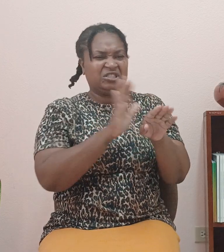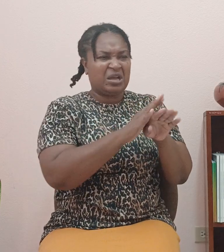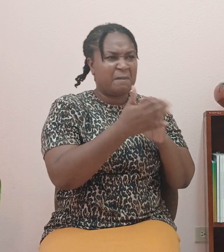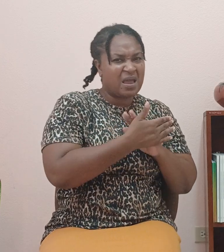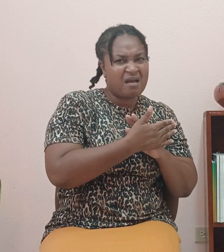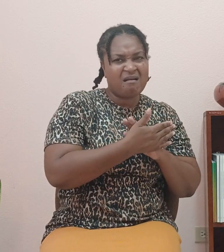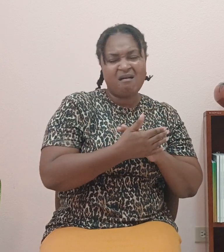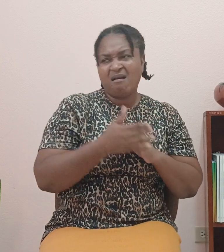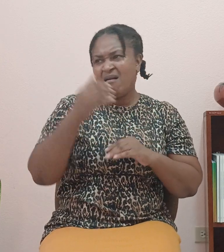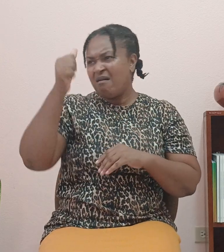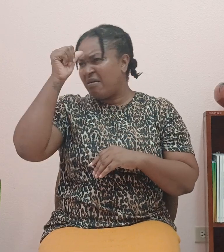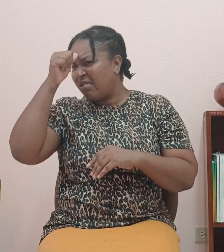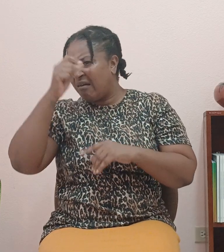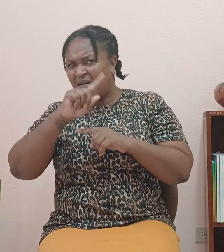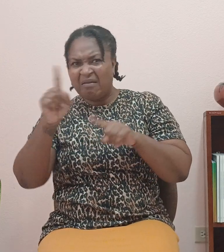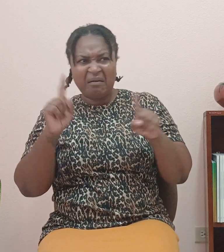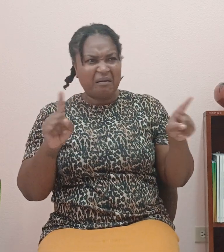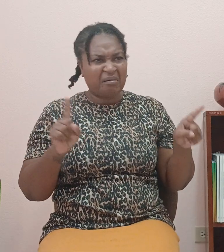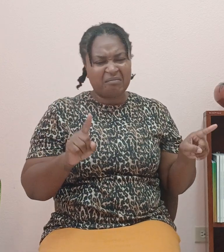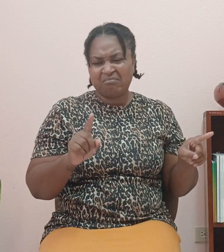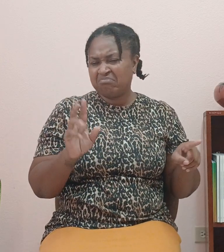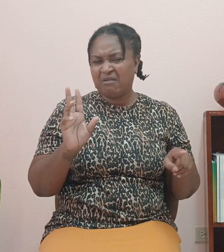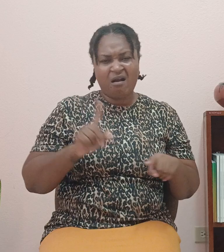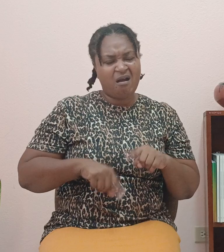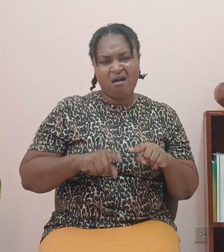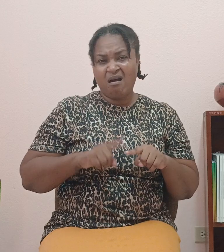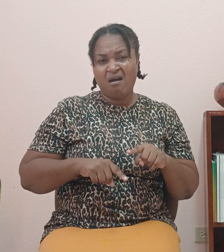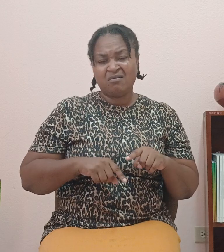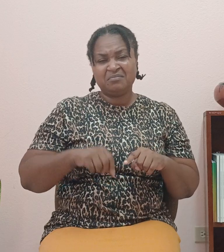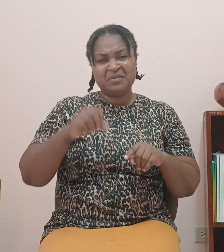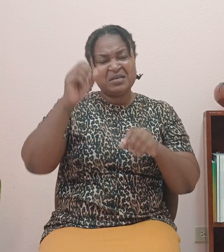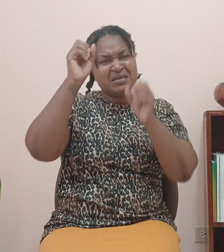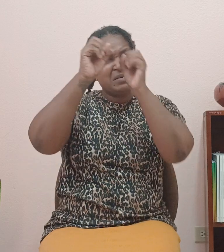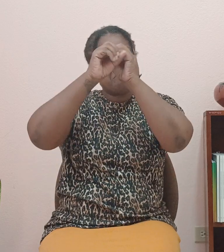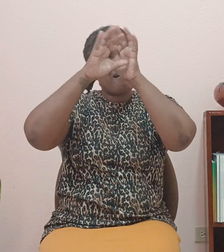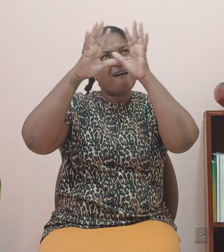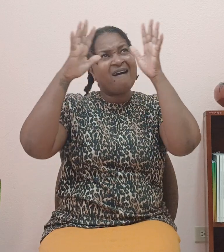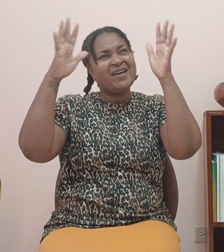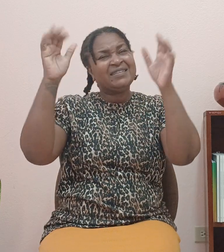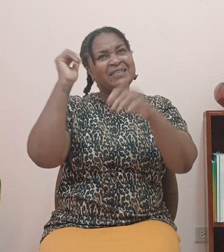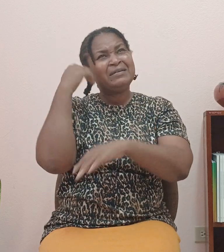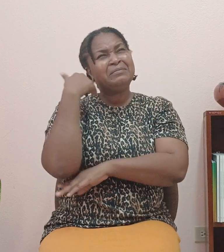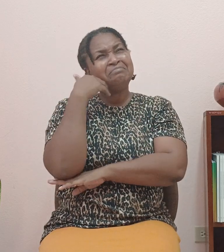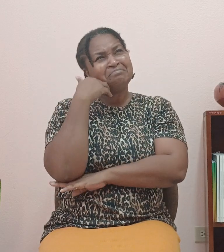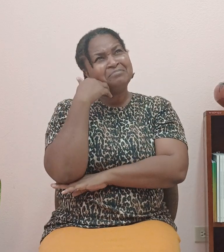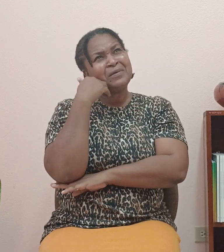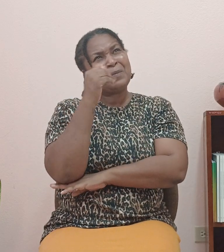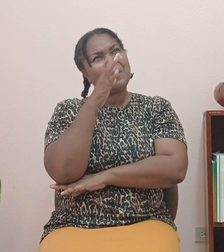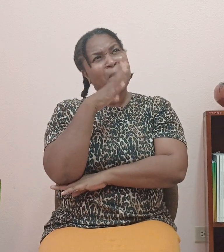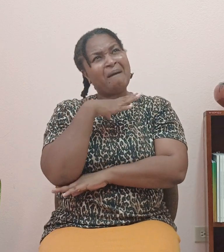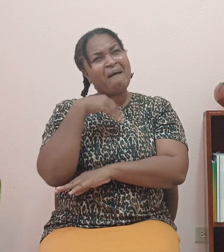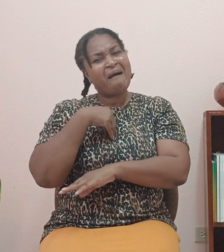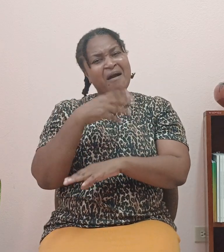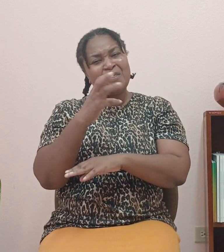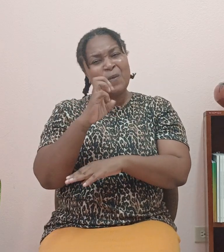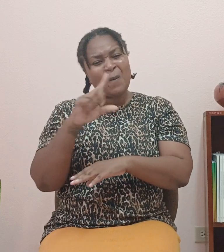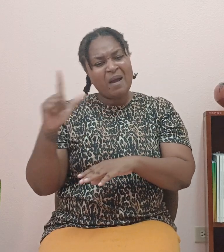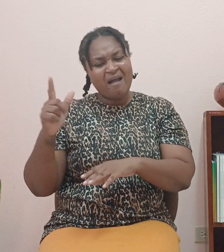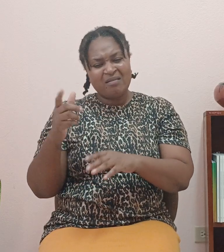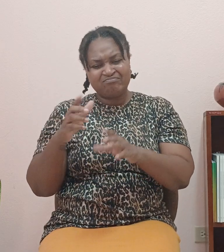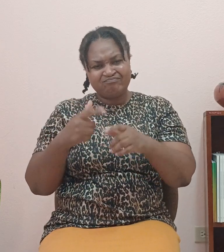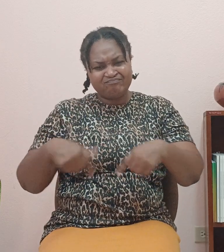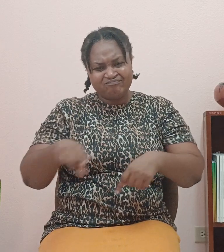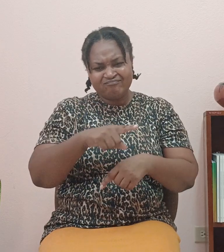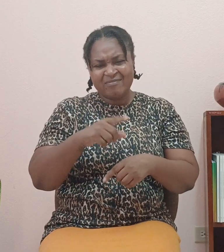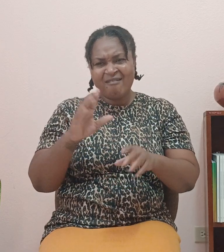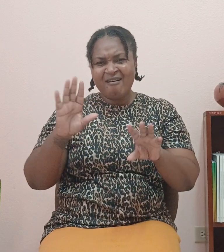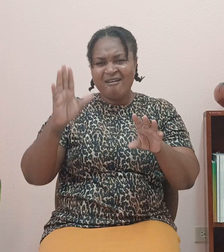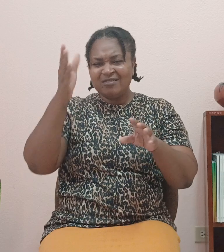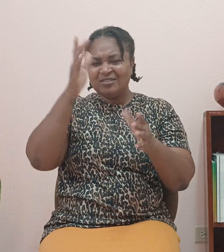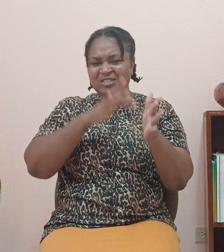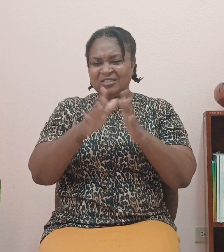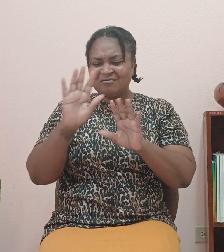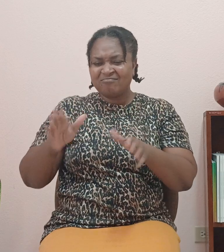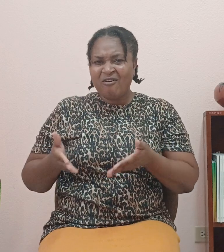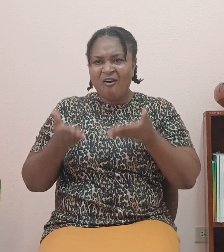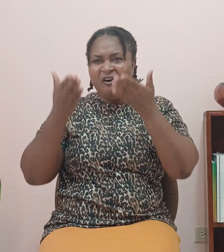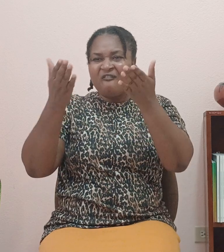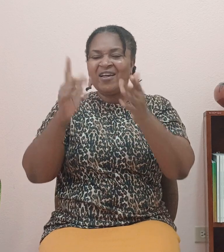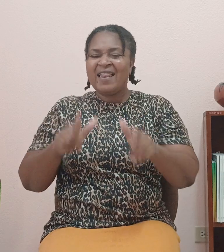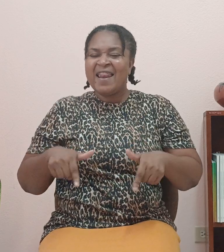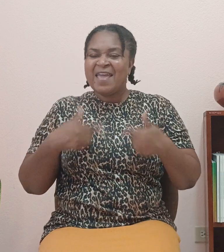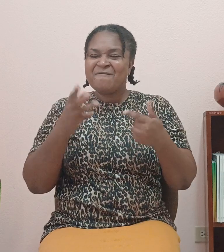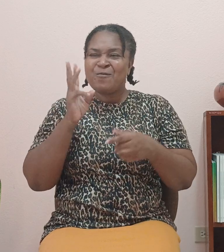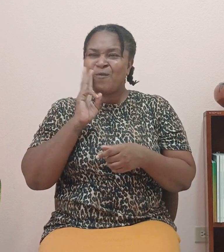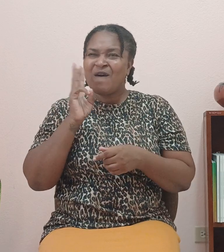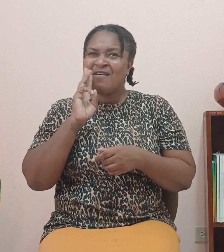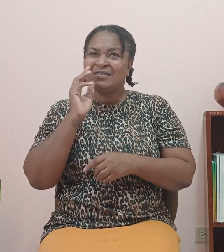Imagine the woman at the well to whom Jesus offered living water; she probably did not even